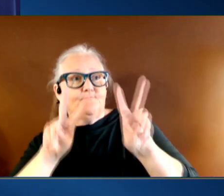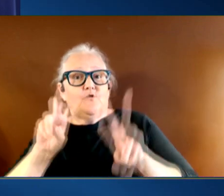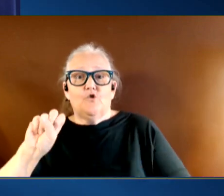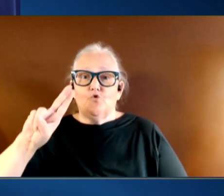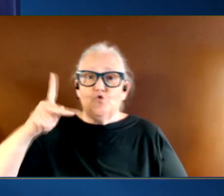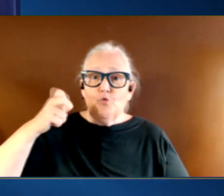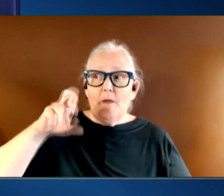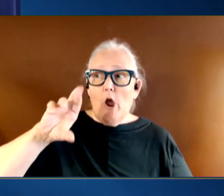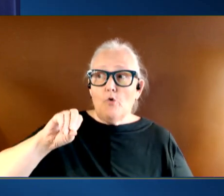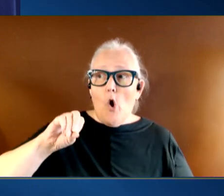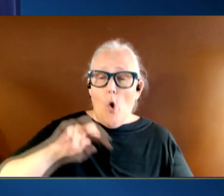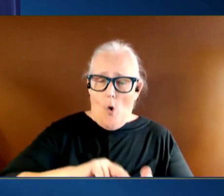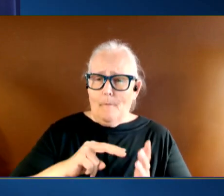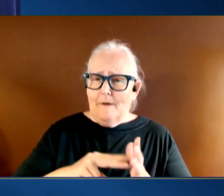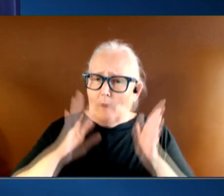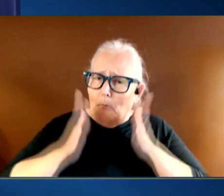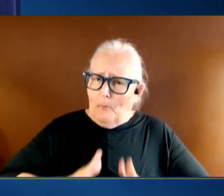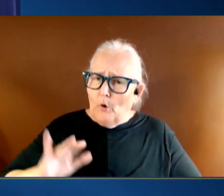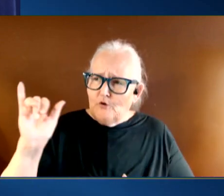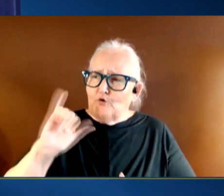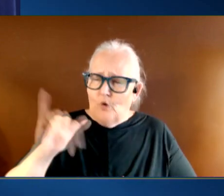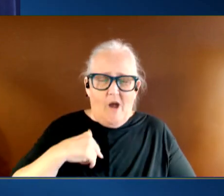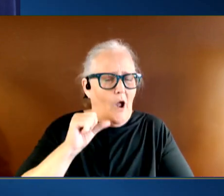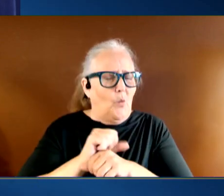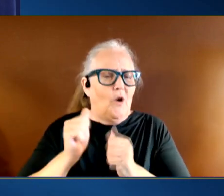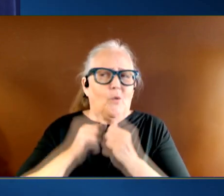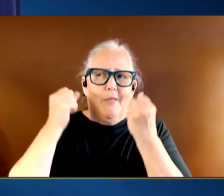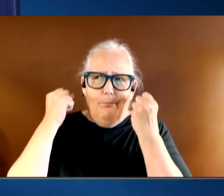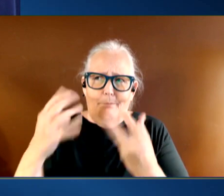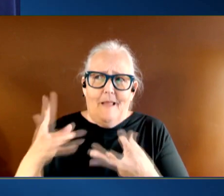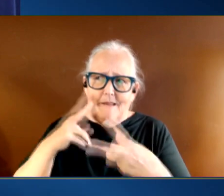Because I work with many superheroes at the Sickle Cell Center for Adults. And I